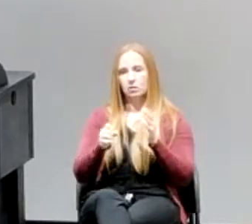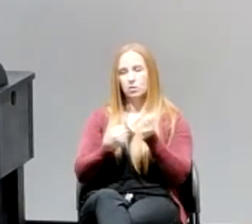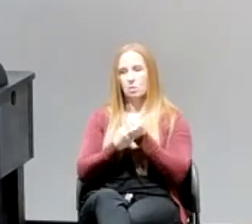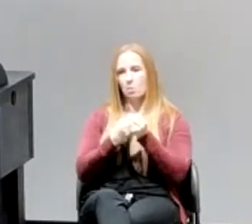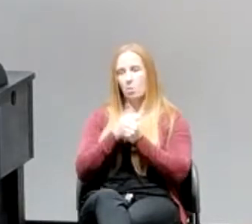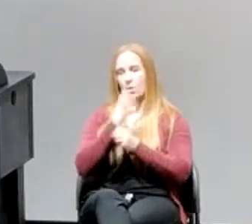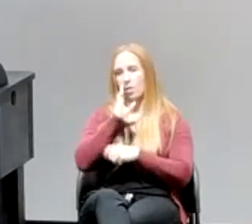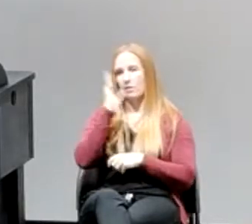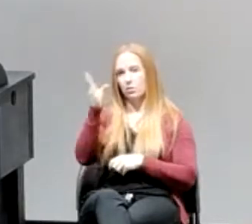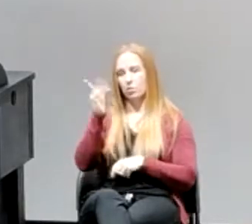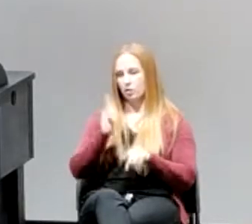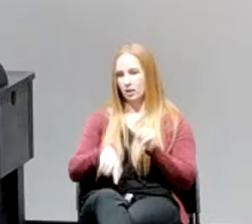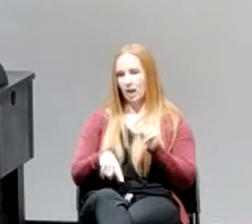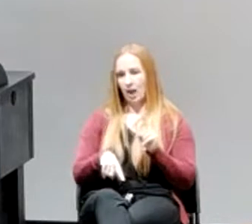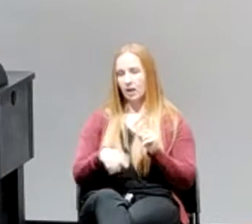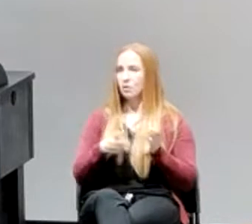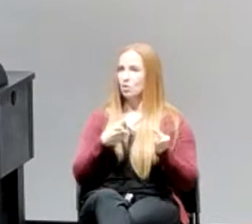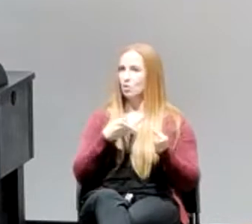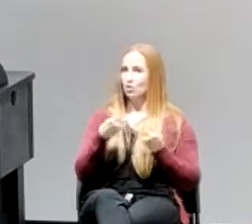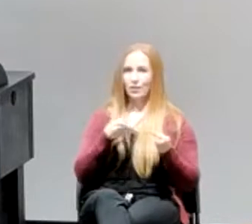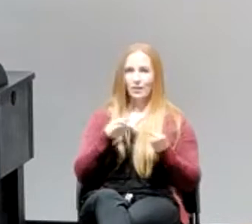Following all that we've gone through, pain gets our attention.